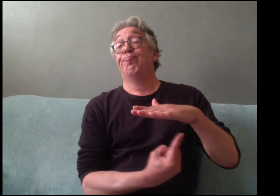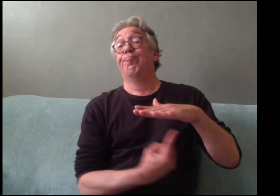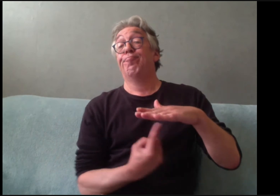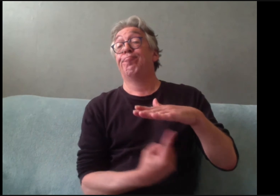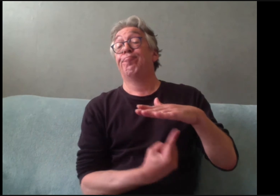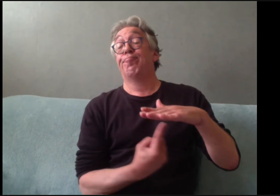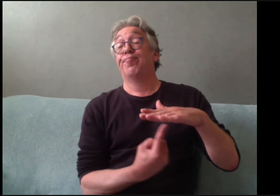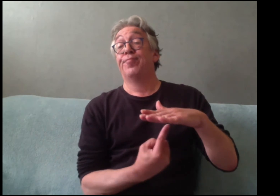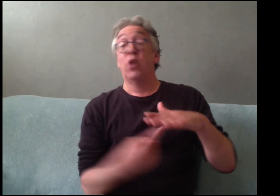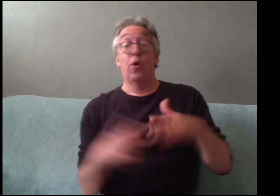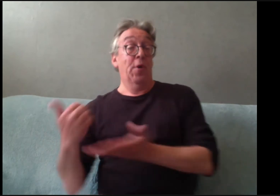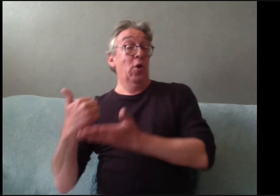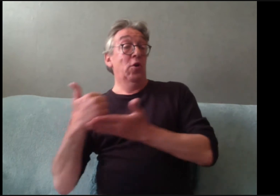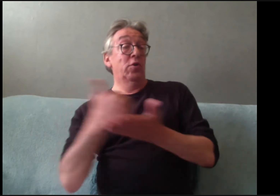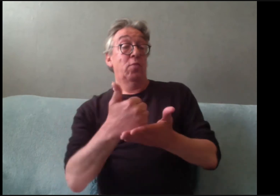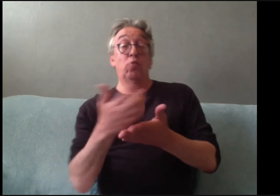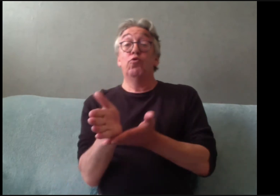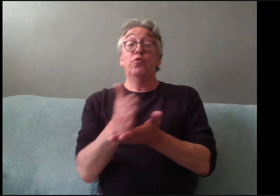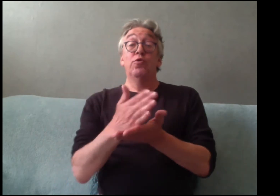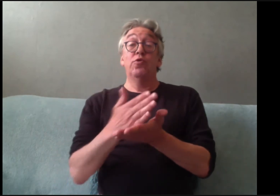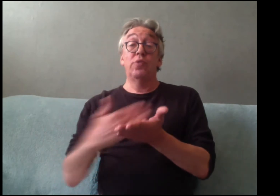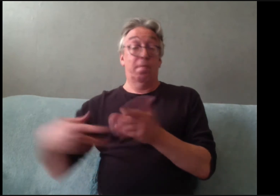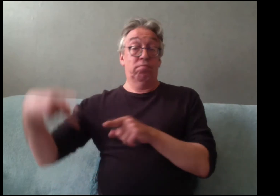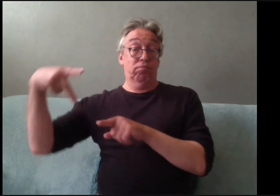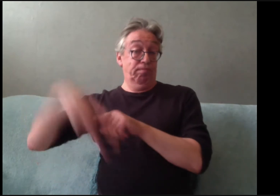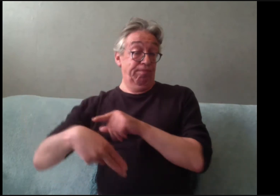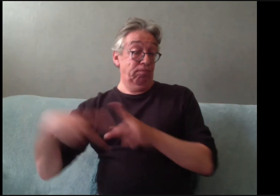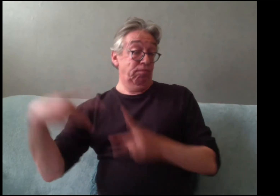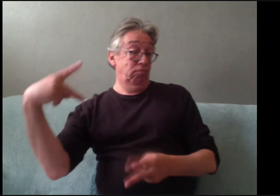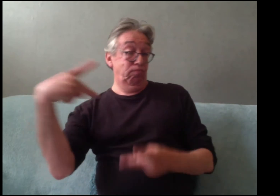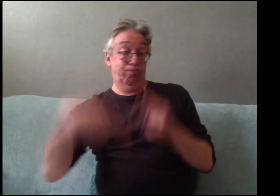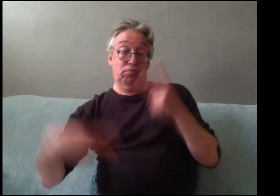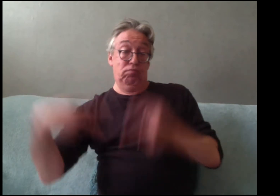has now been deprogrammed and home support is essential.